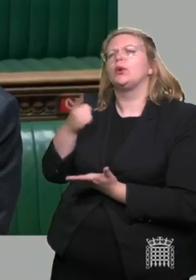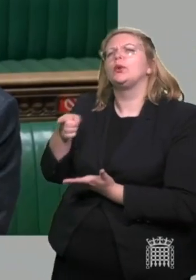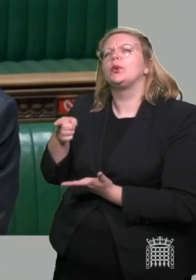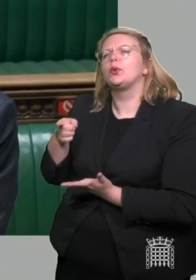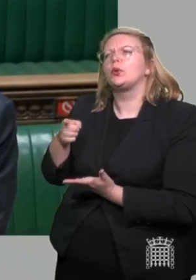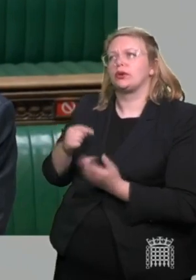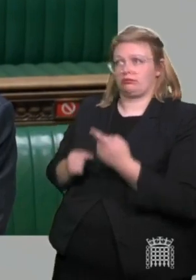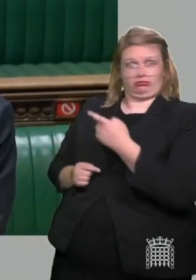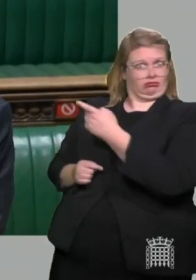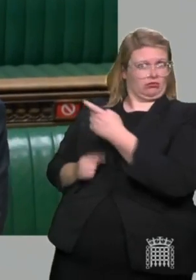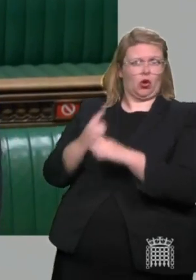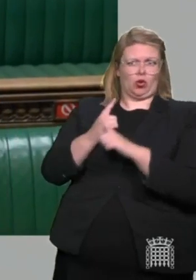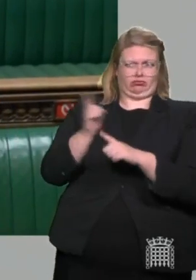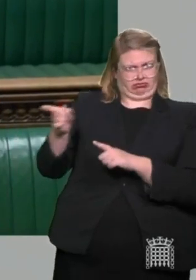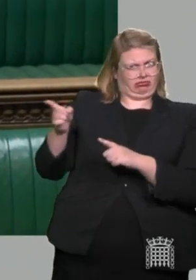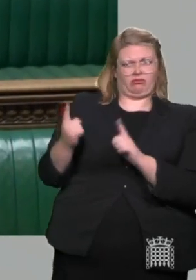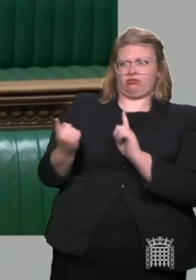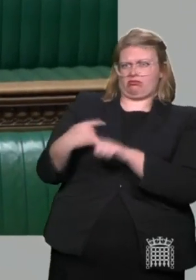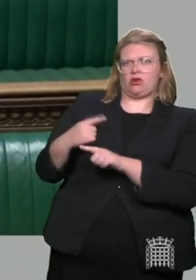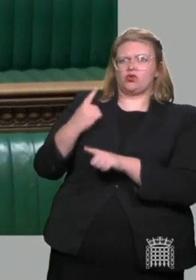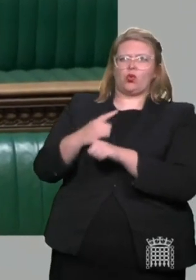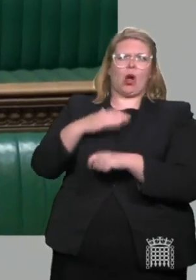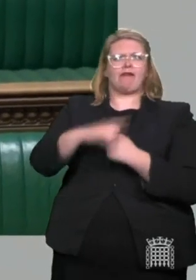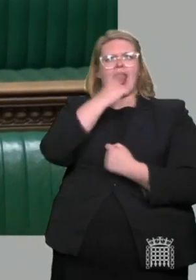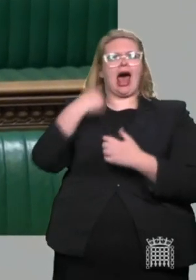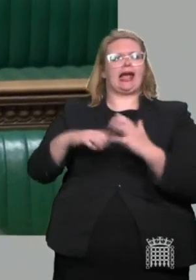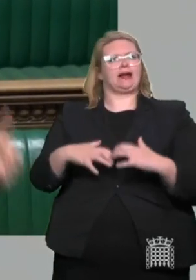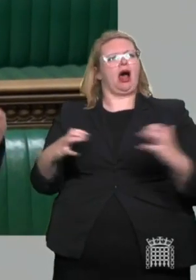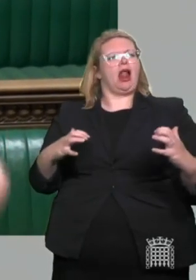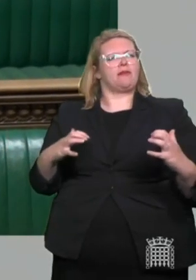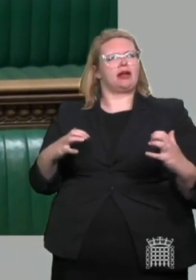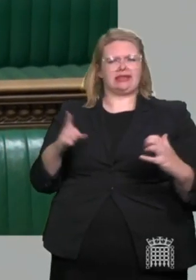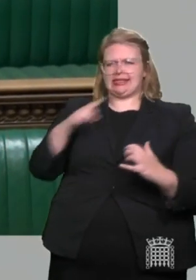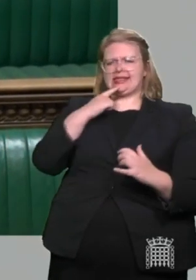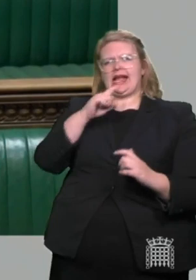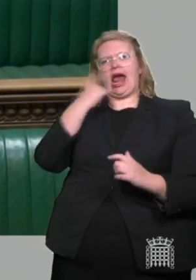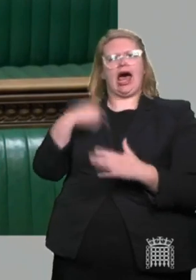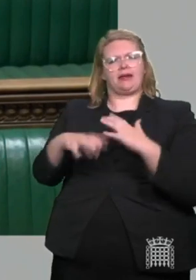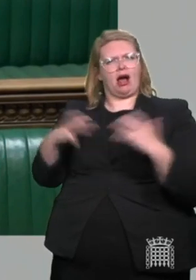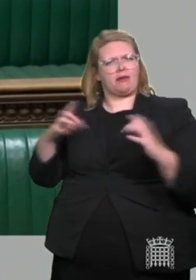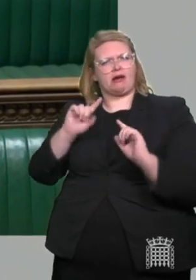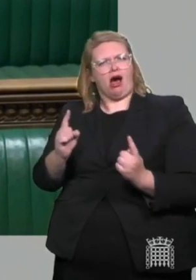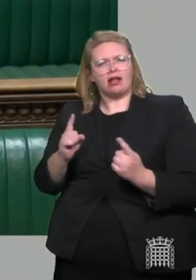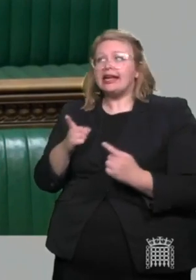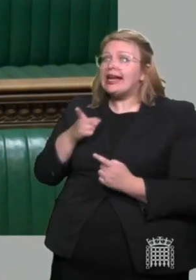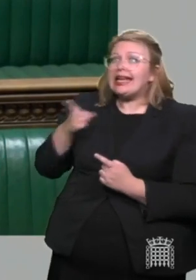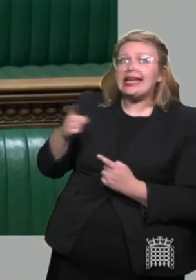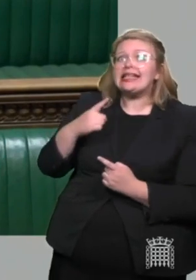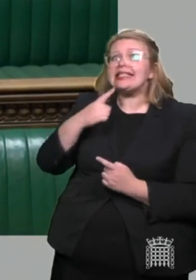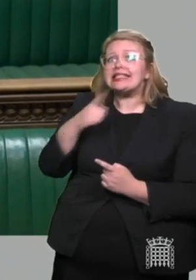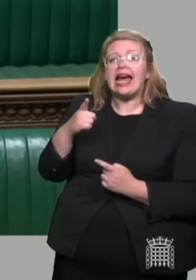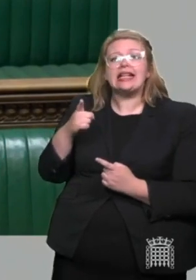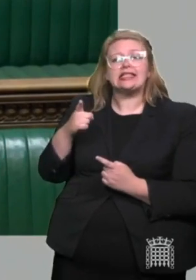was only a few weeks ago that he said that he did not oppose this country leaving the European